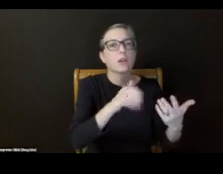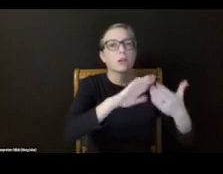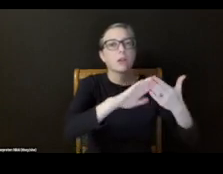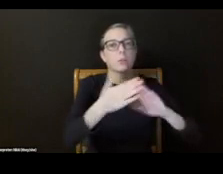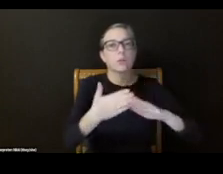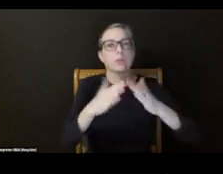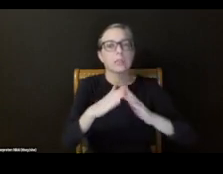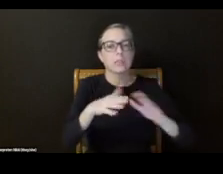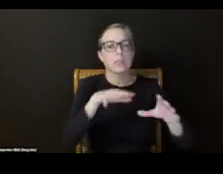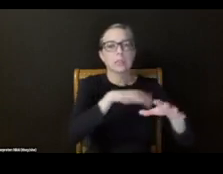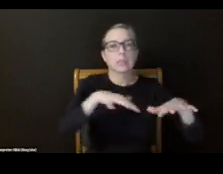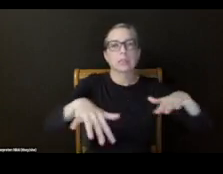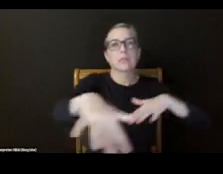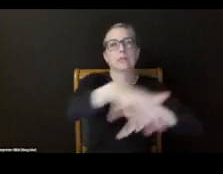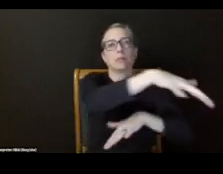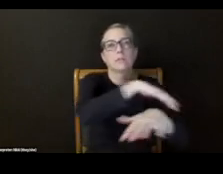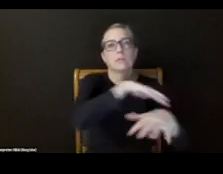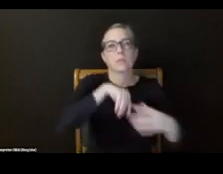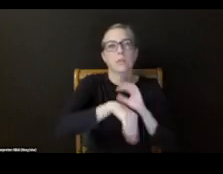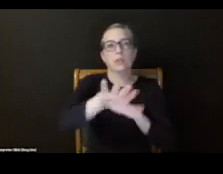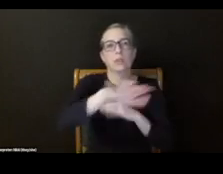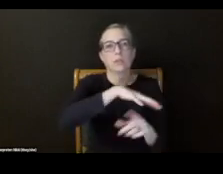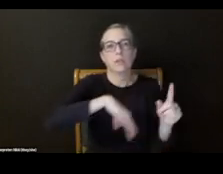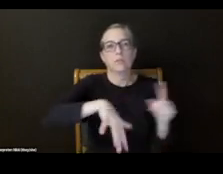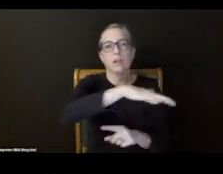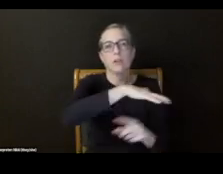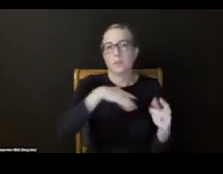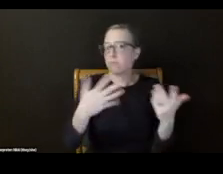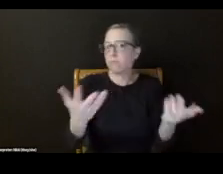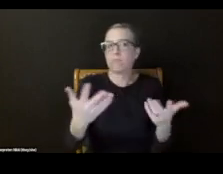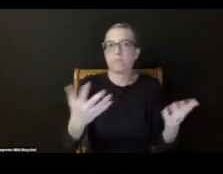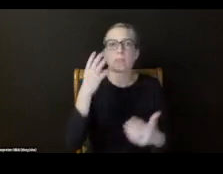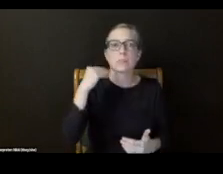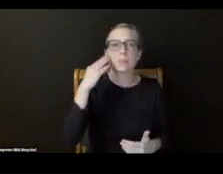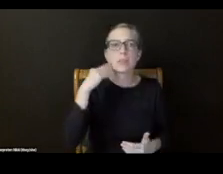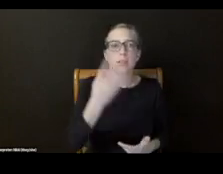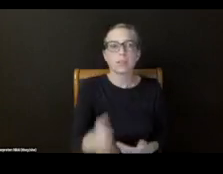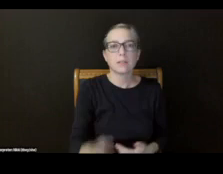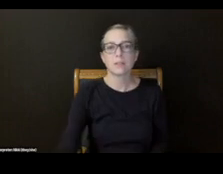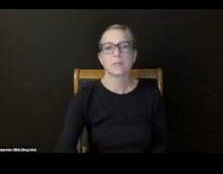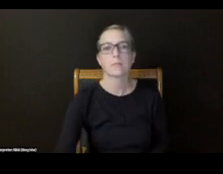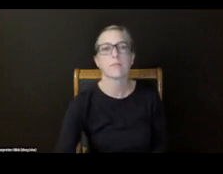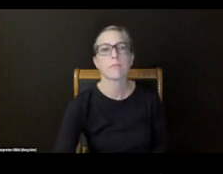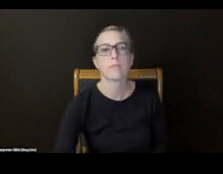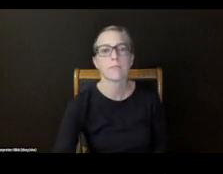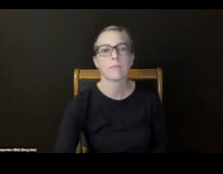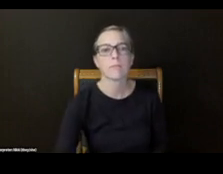if you have any there like family relationship.